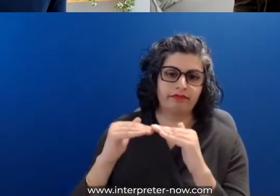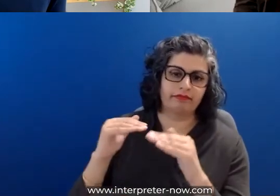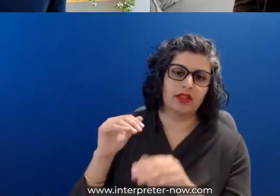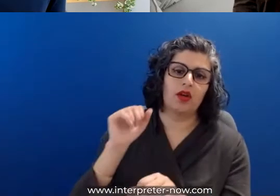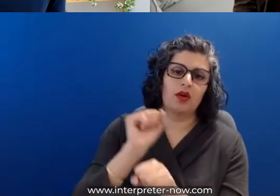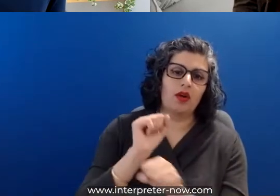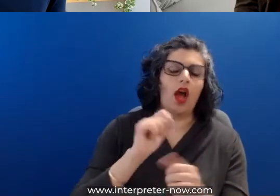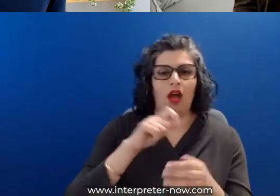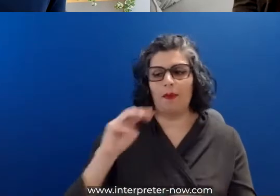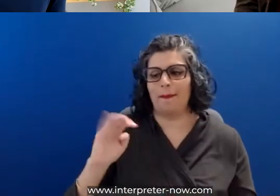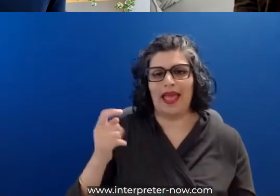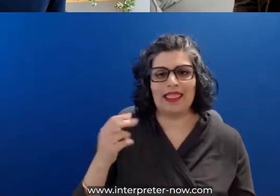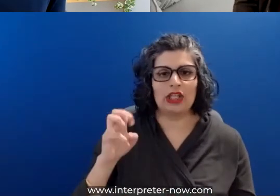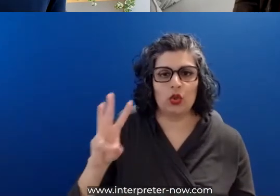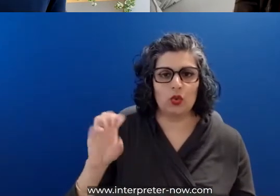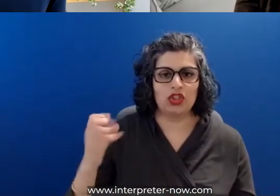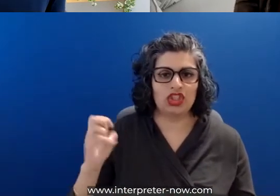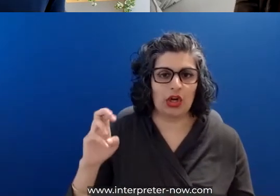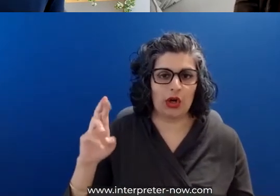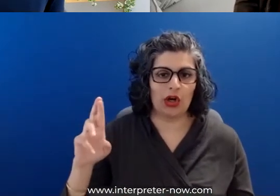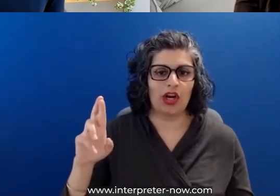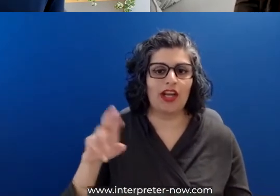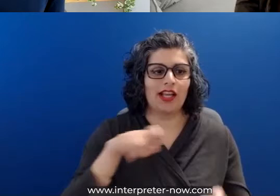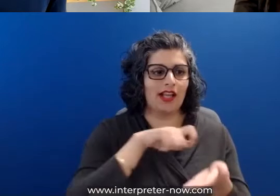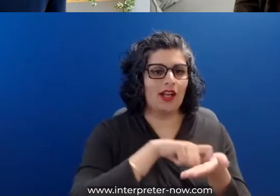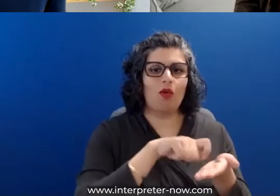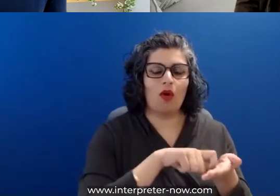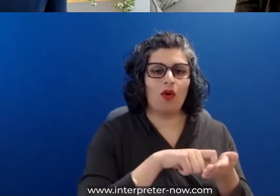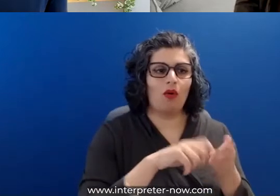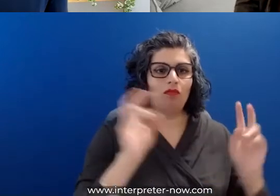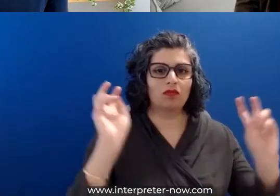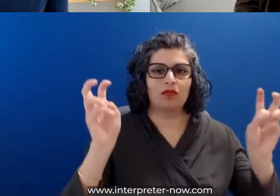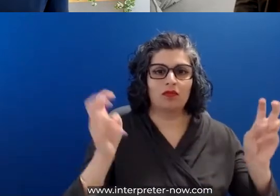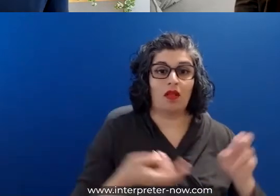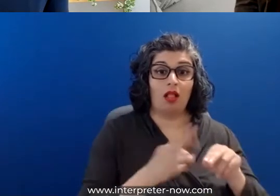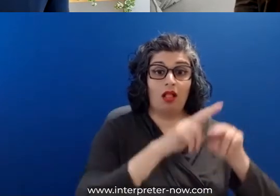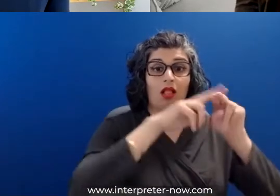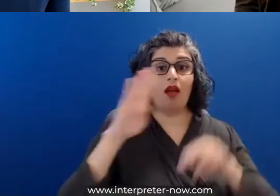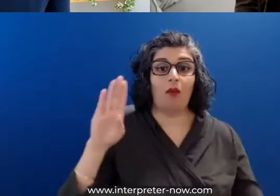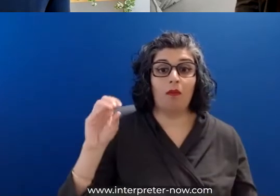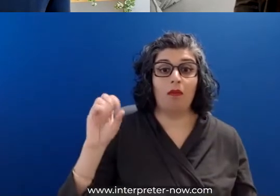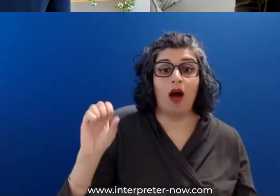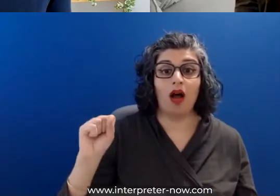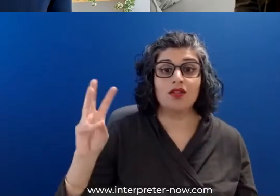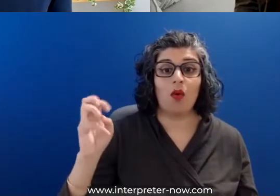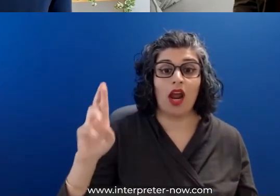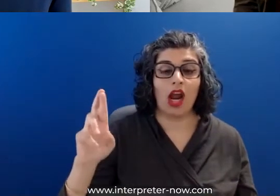about what he calls the rise of Bossware, i.e. software programmes whose sole purpose